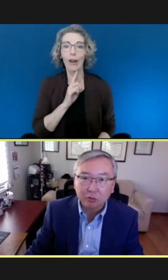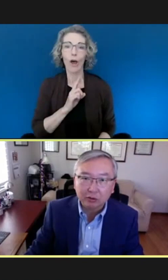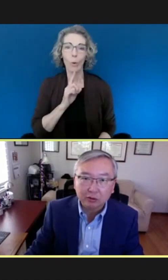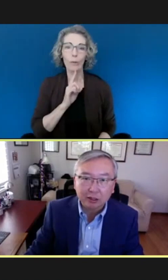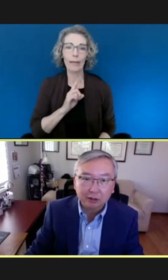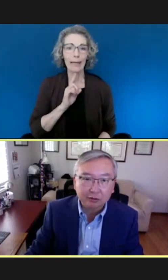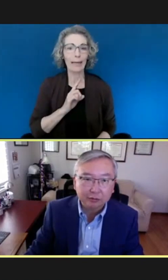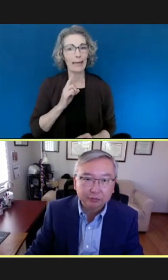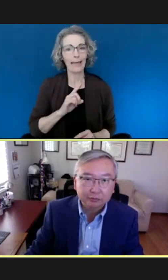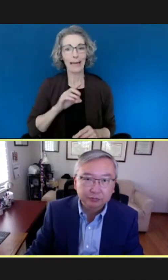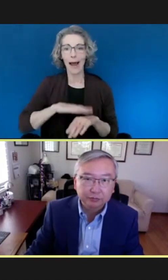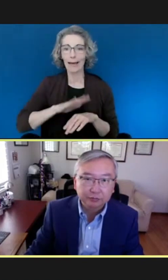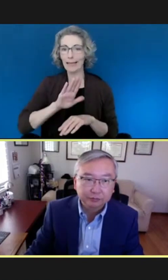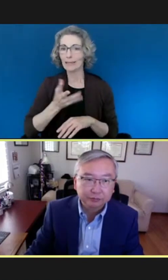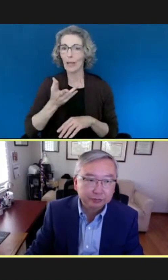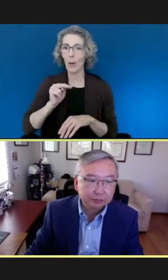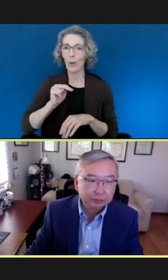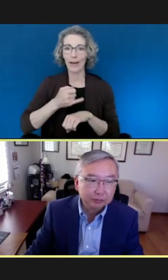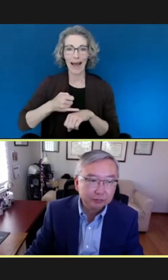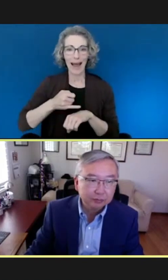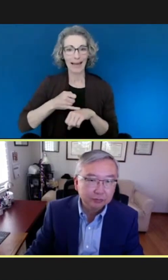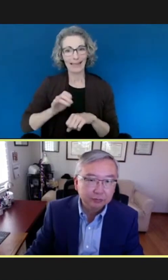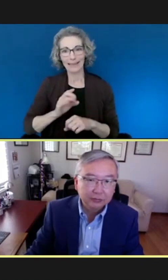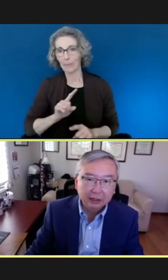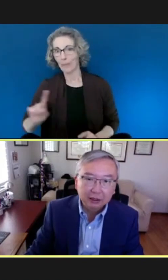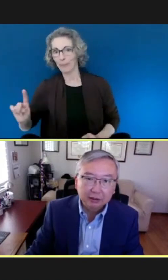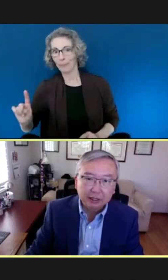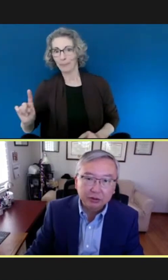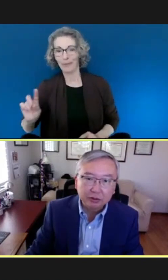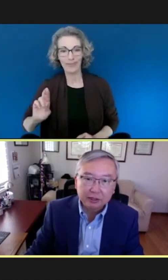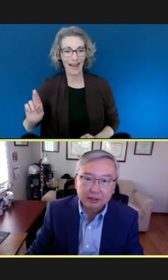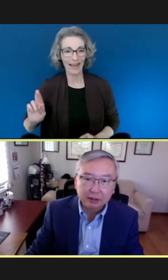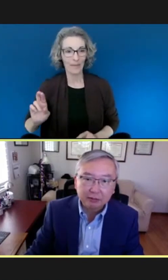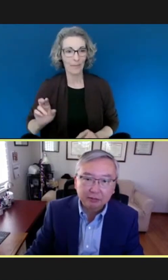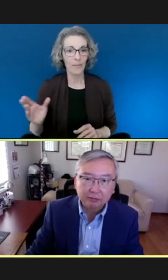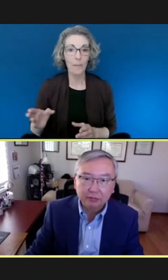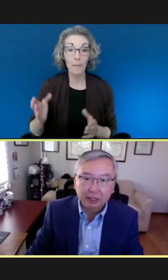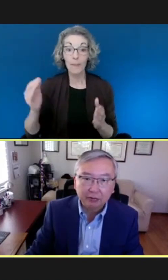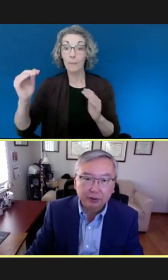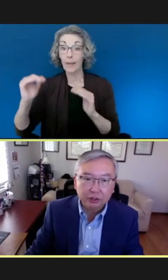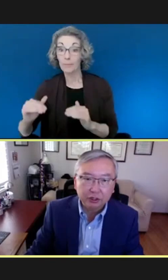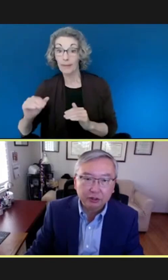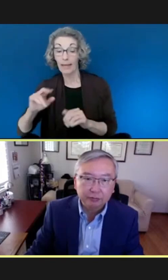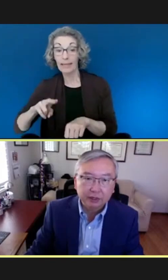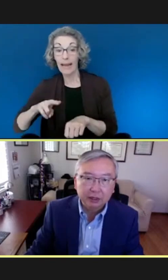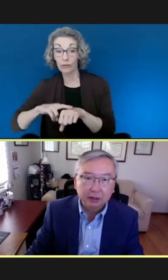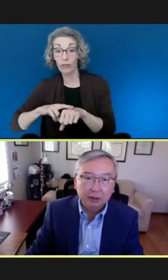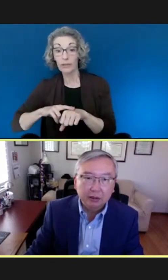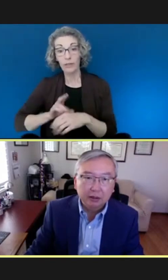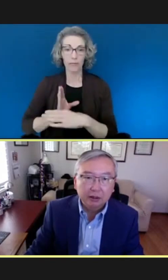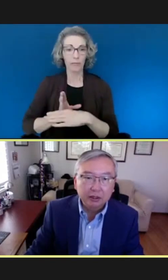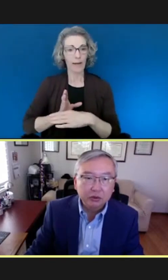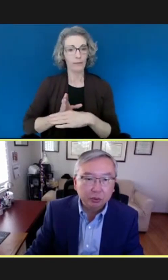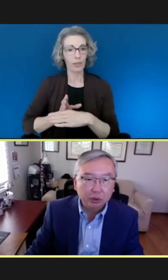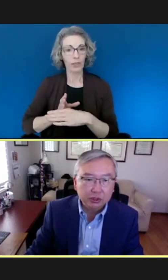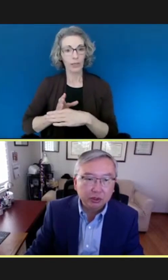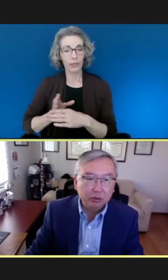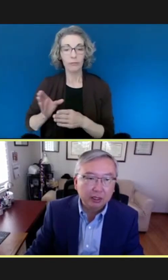his own island somewhere around here. Naturalistic average, intrapersonal and